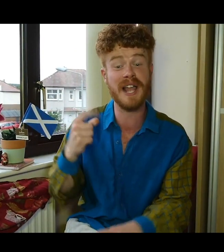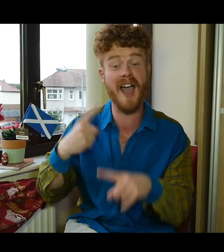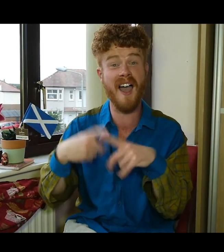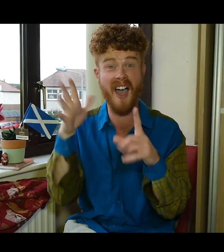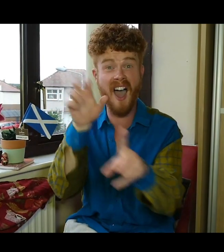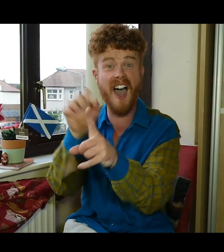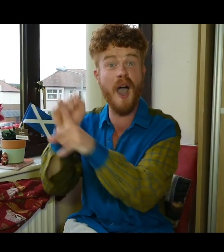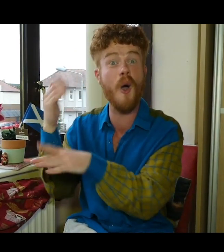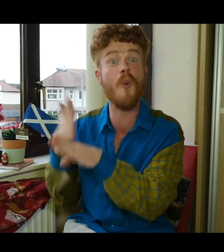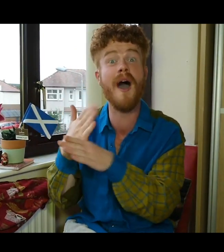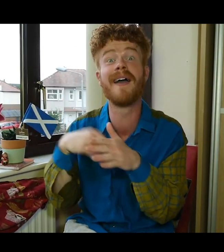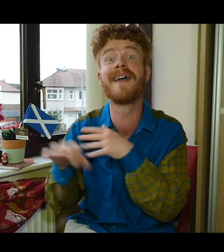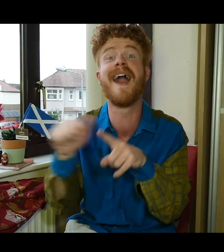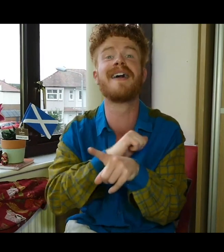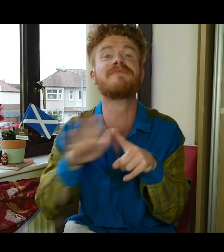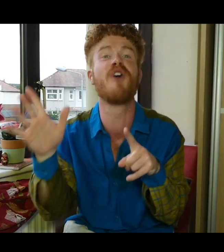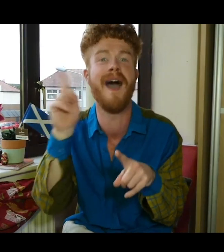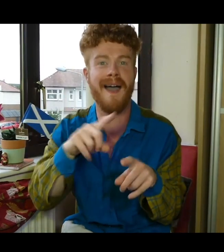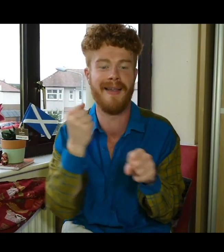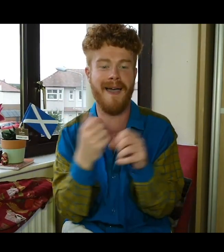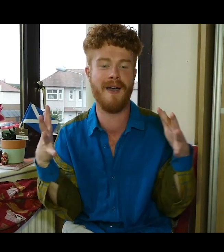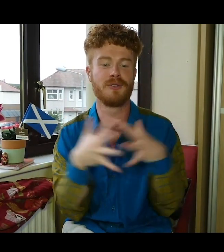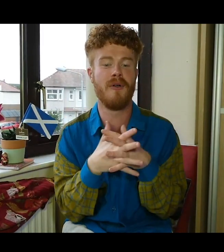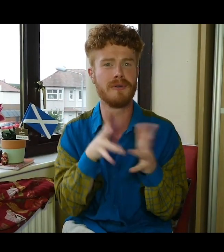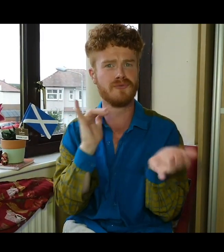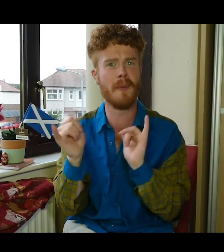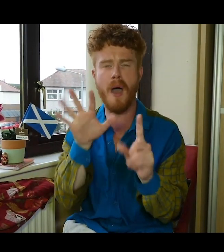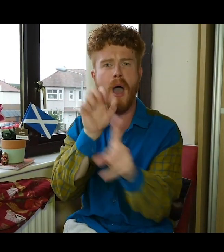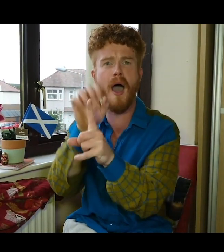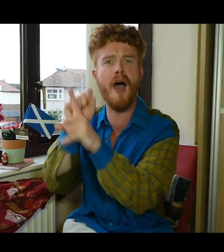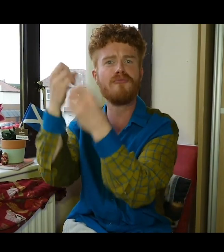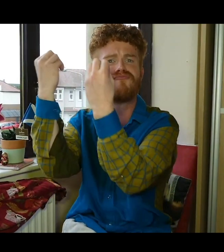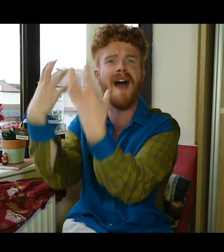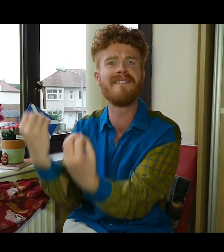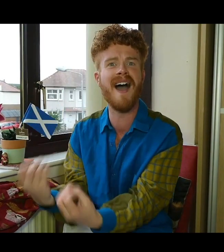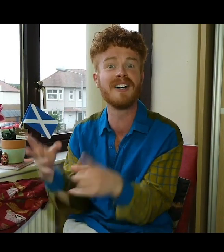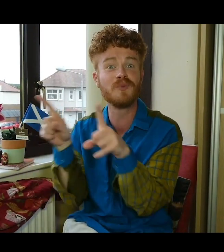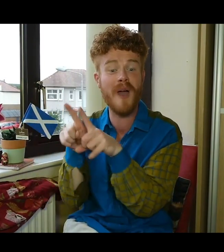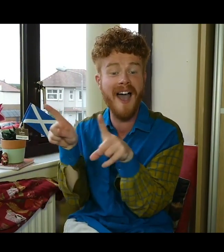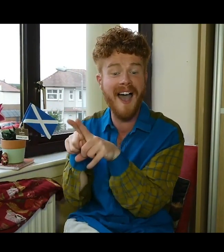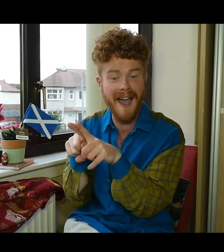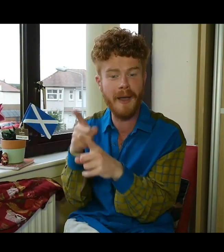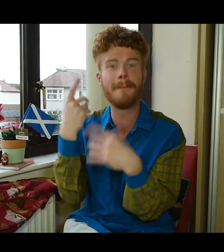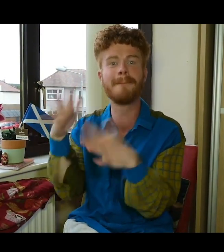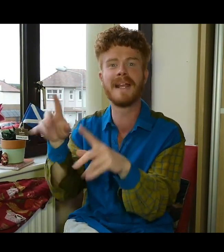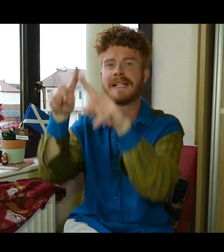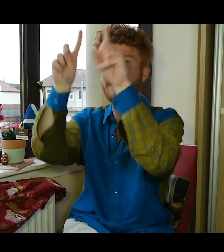And sometimes traffic signs too. Like once, like they did one on a sign that normally says stop